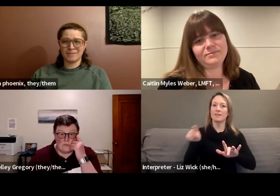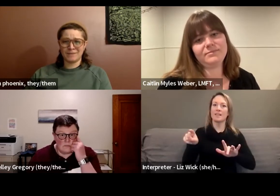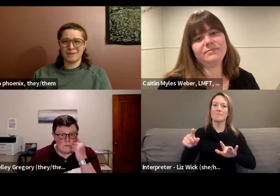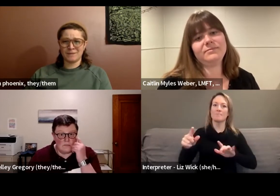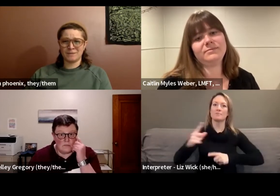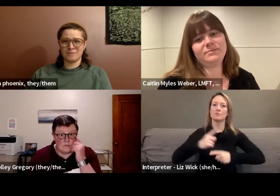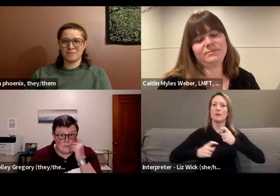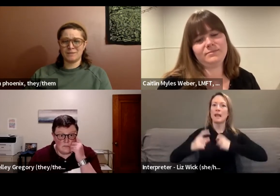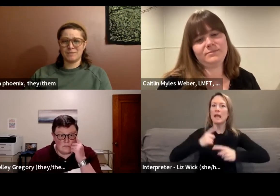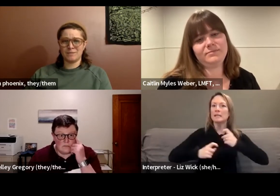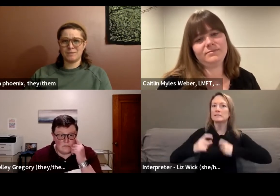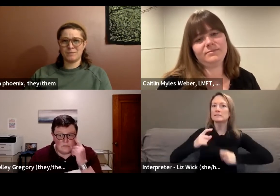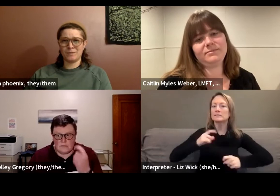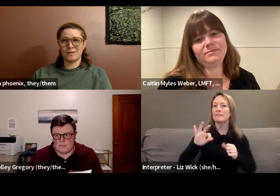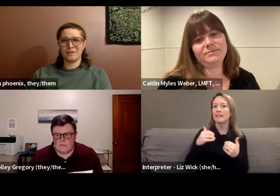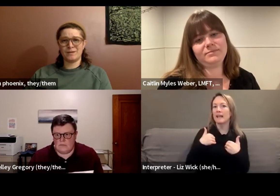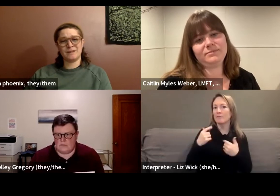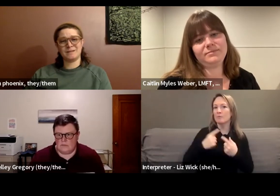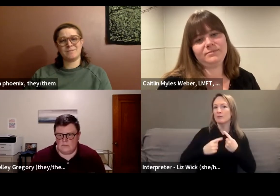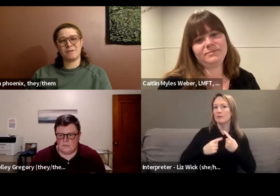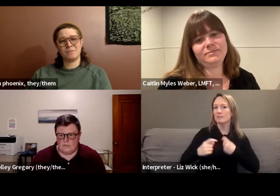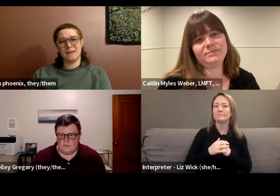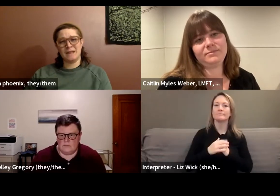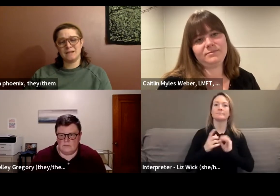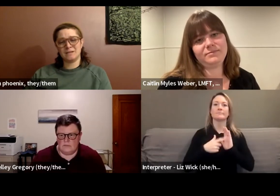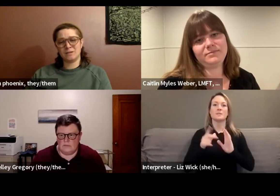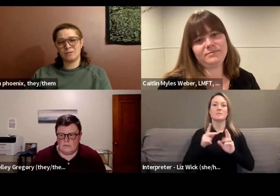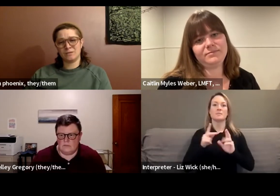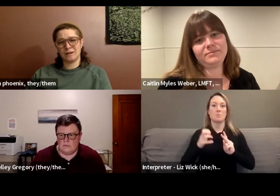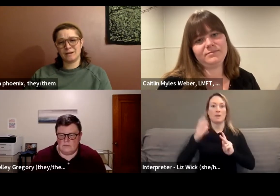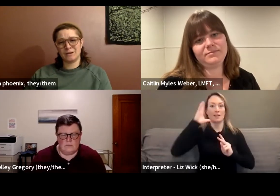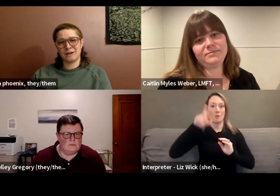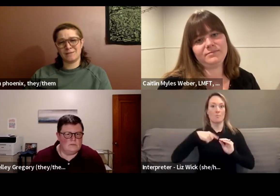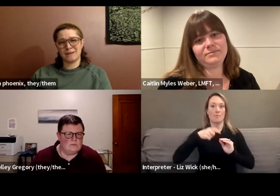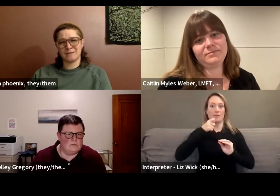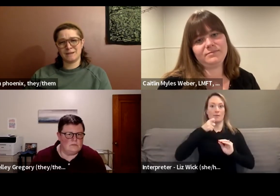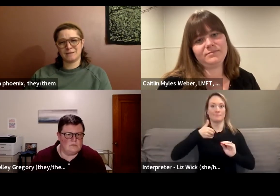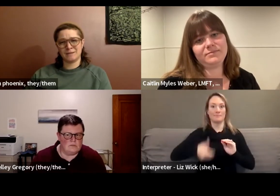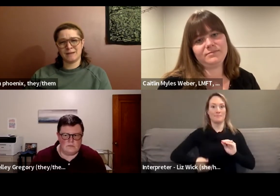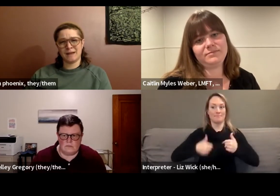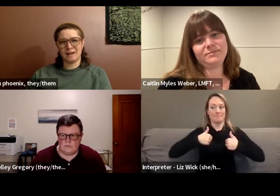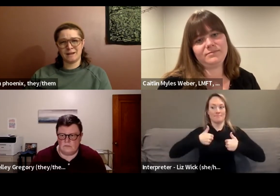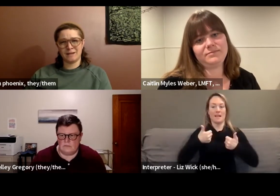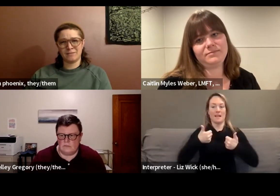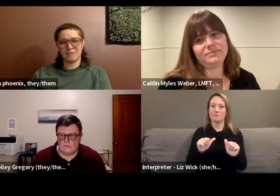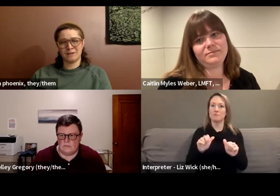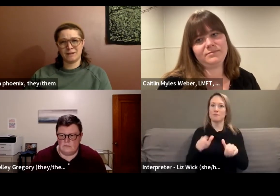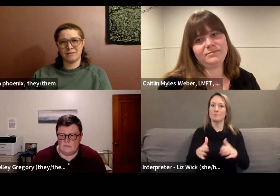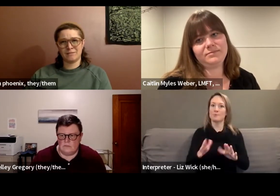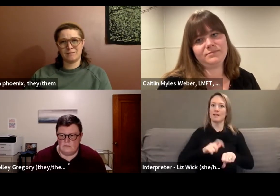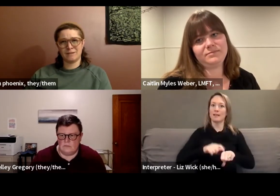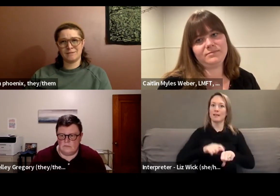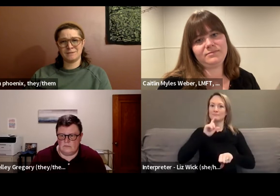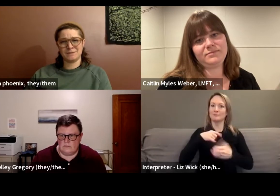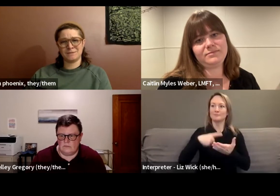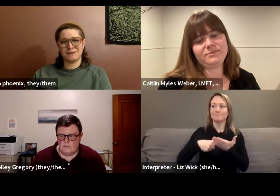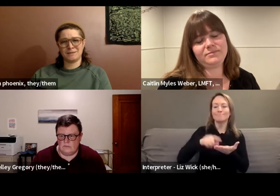Sometimes people wanna know things about me, so I try to make space for that and give some space